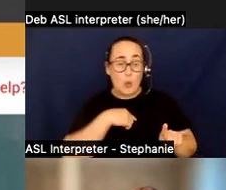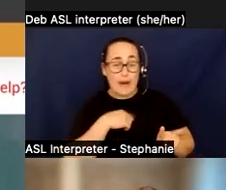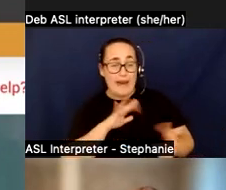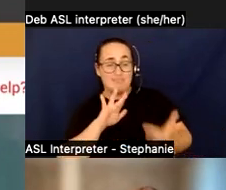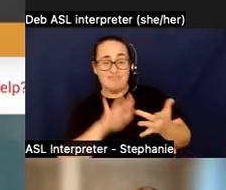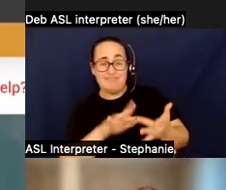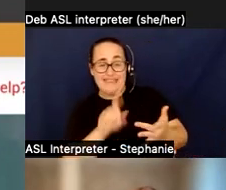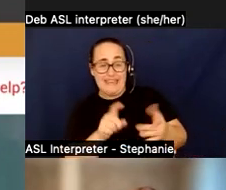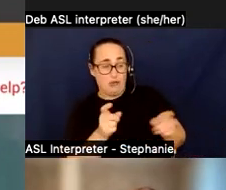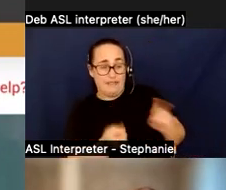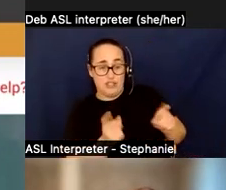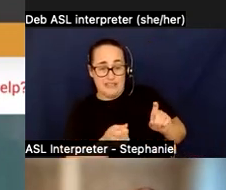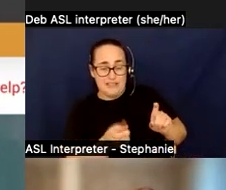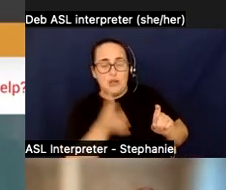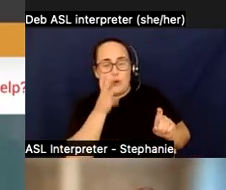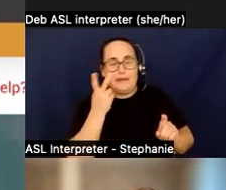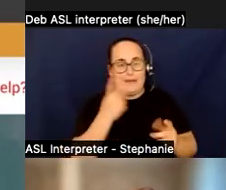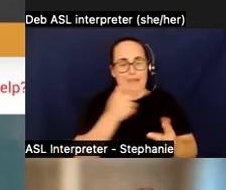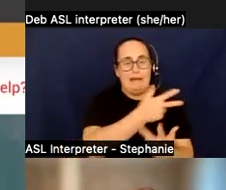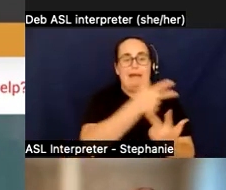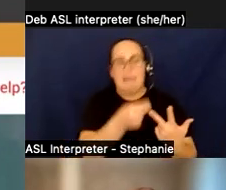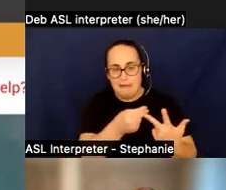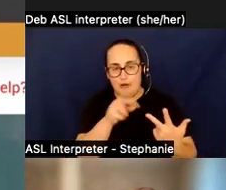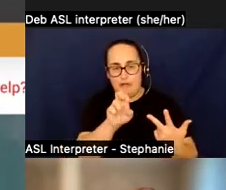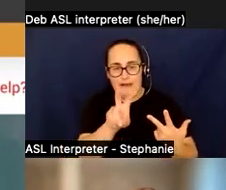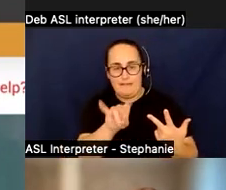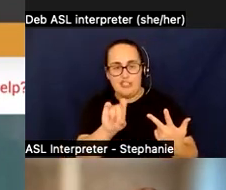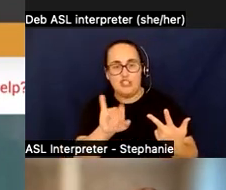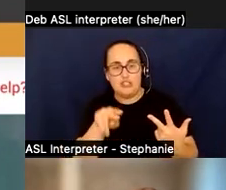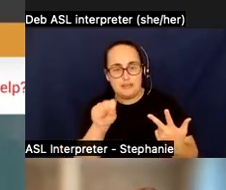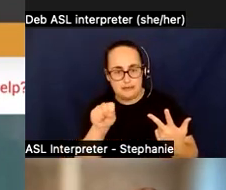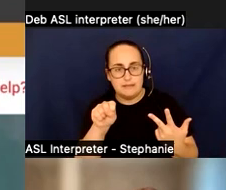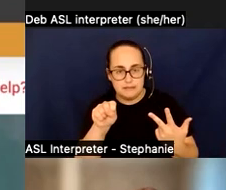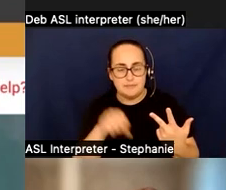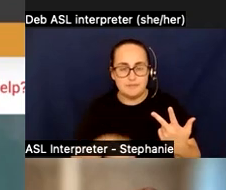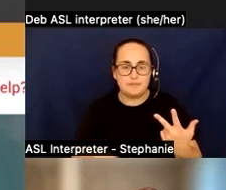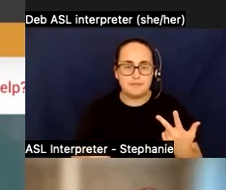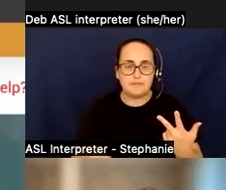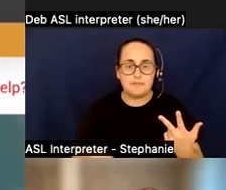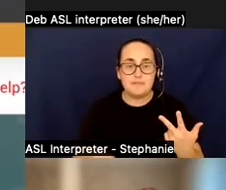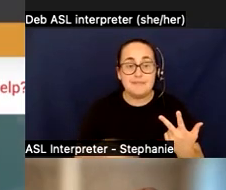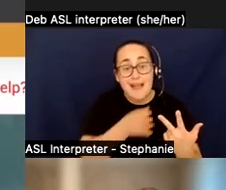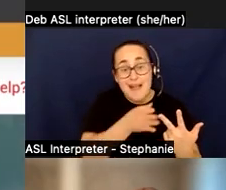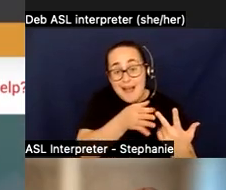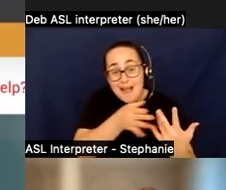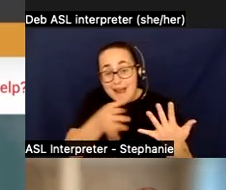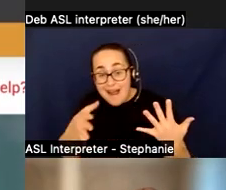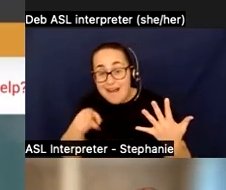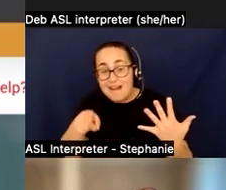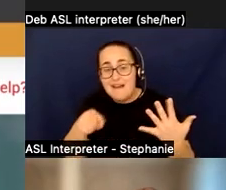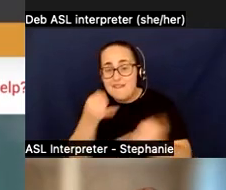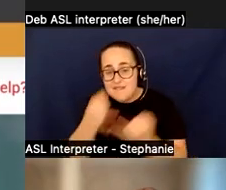So those are the main three that you will need the final report. The second to last tab over here.